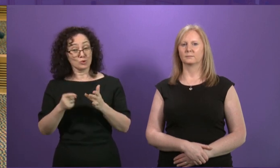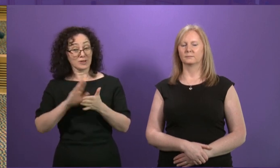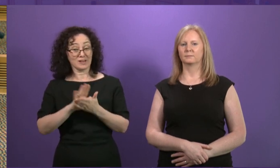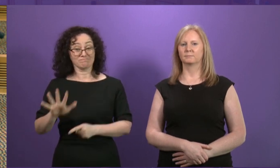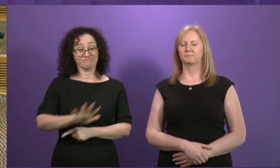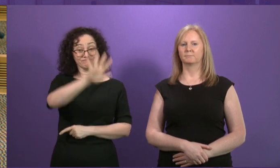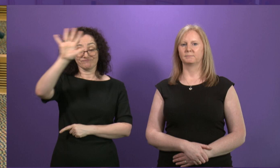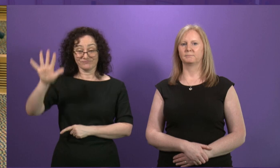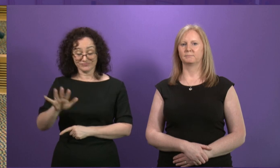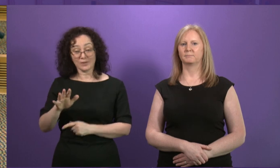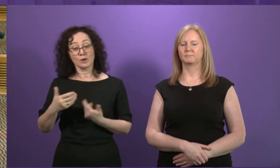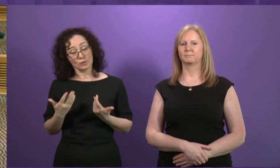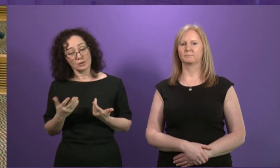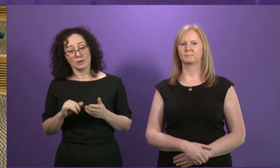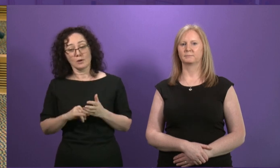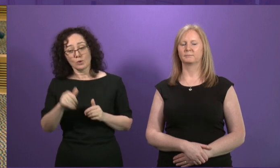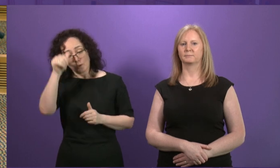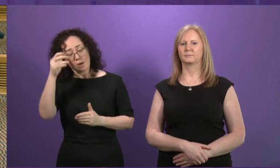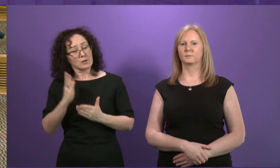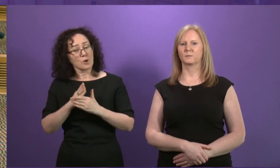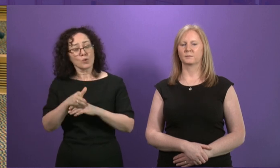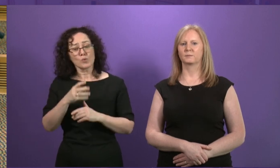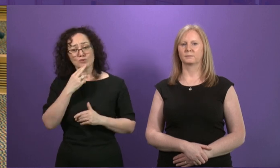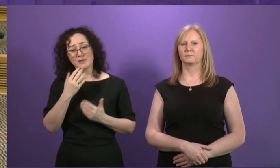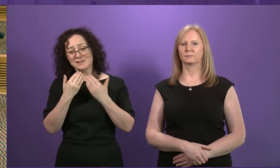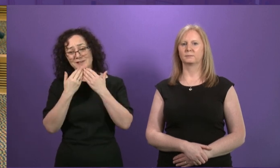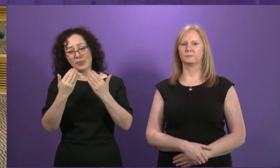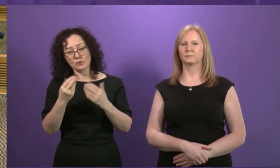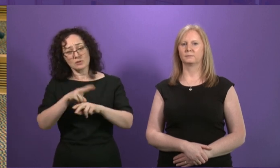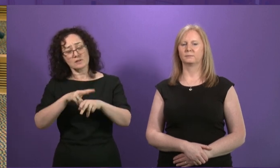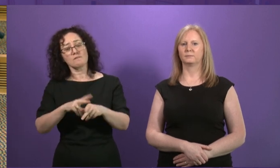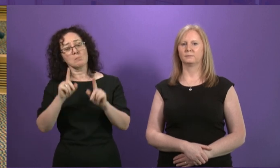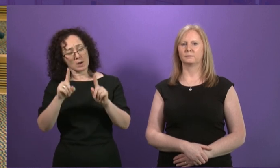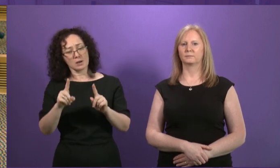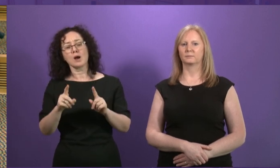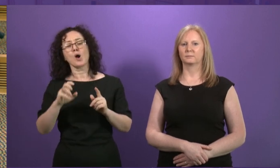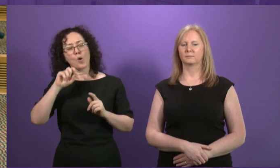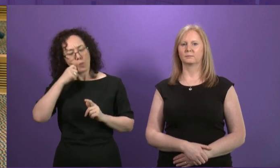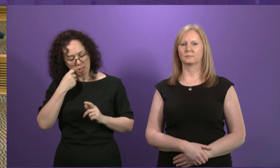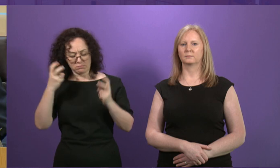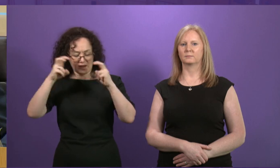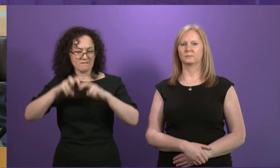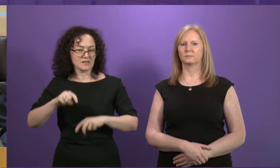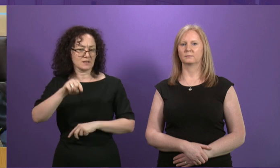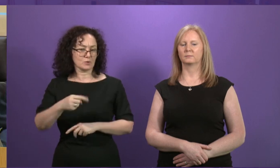All the staff who work so hard to deliver that performance deserve our grateful thanks. We will be happy to look into those individual circumstances.